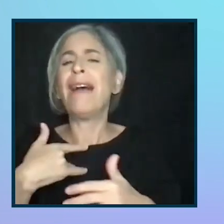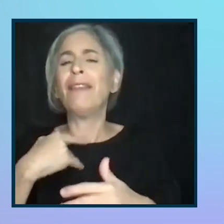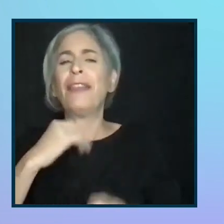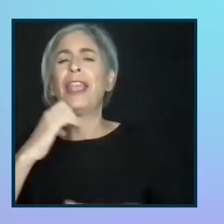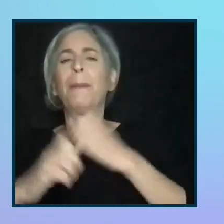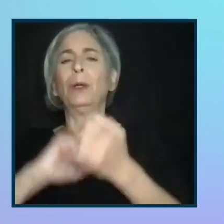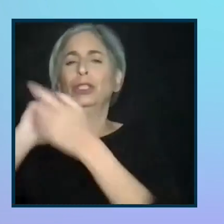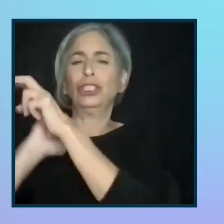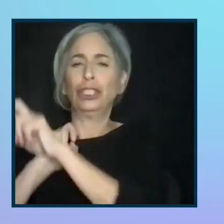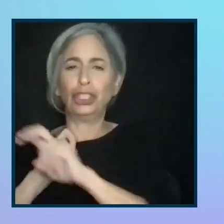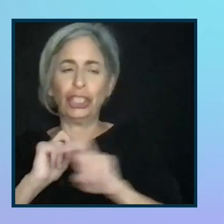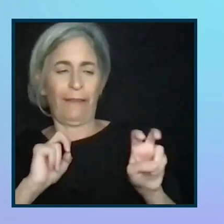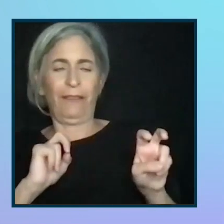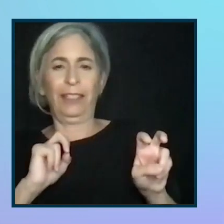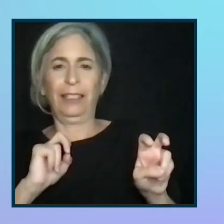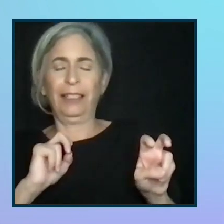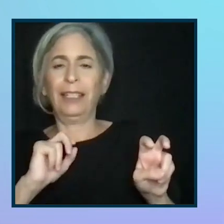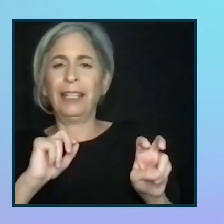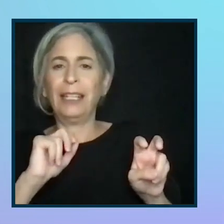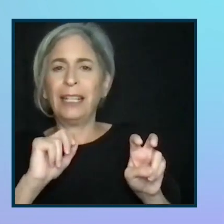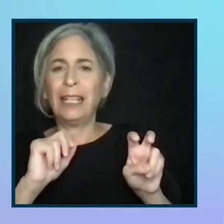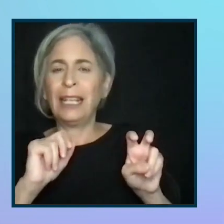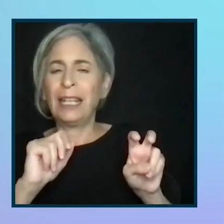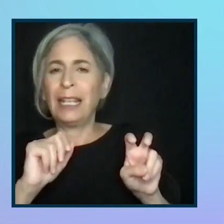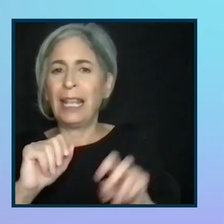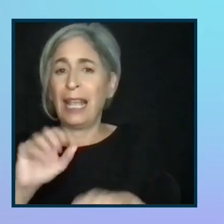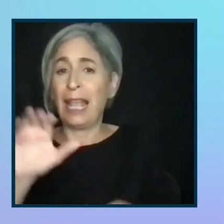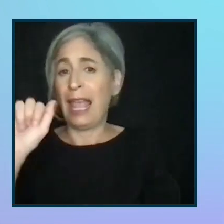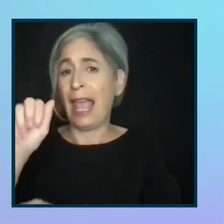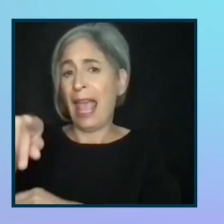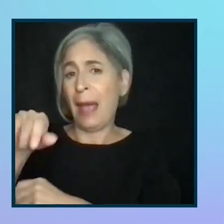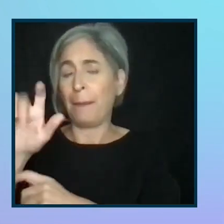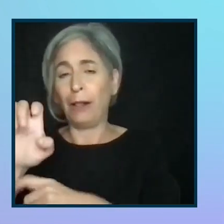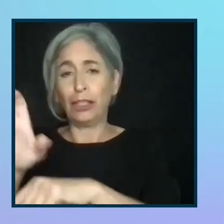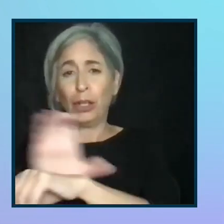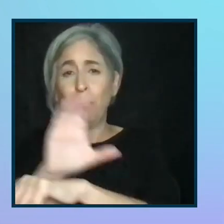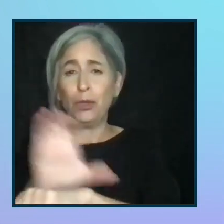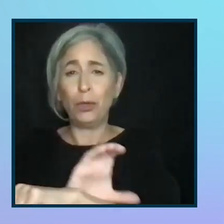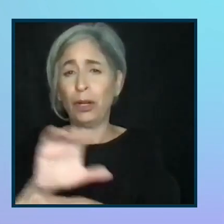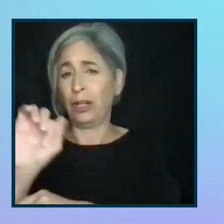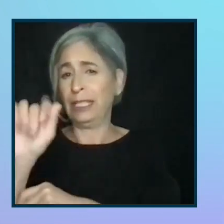Apple Computer, the most valuable company in the world. What change did Steve Jobs figure out?